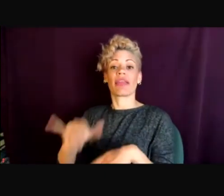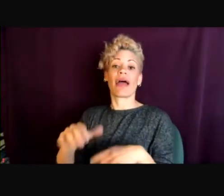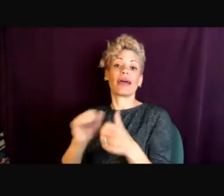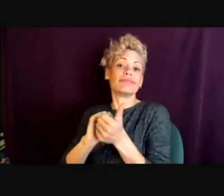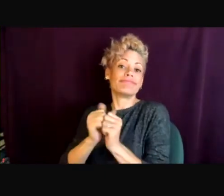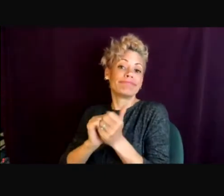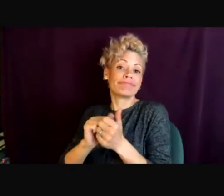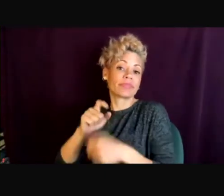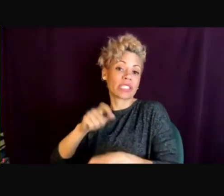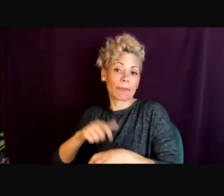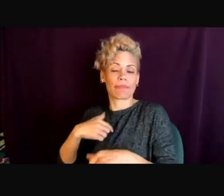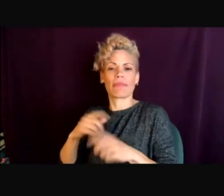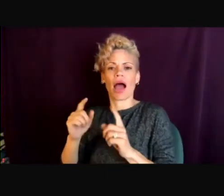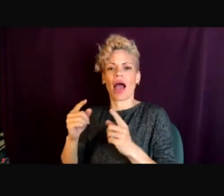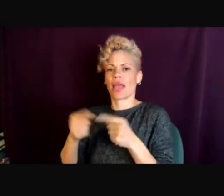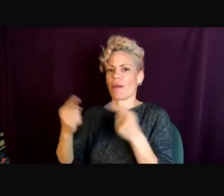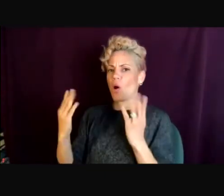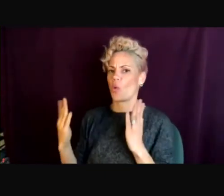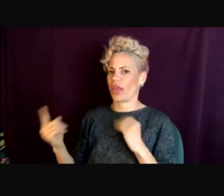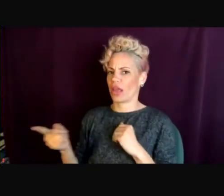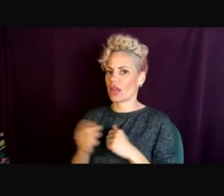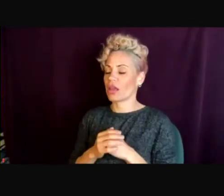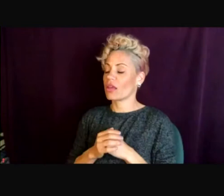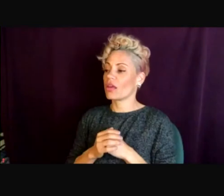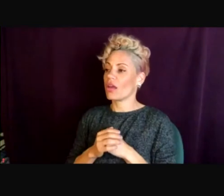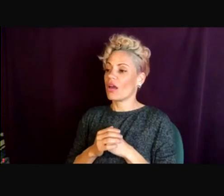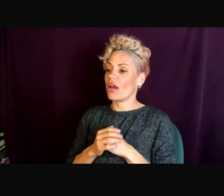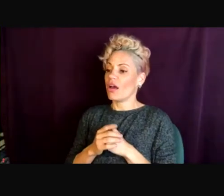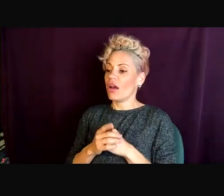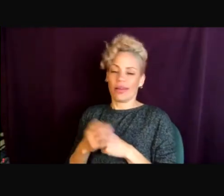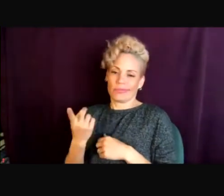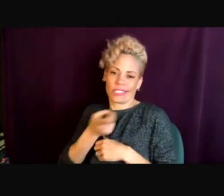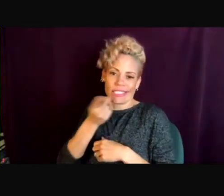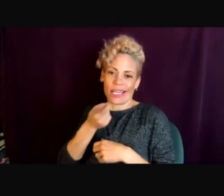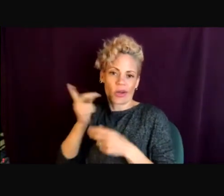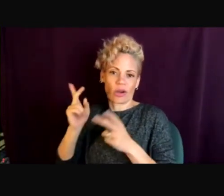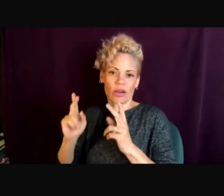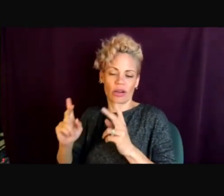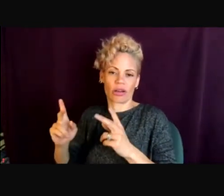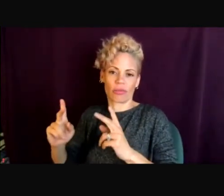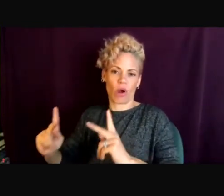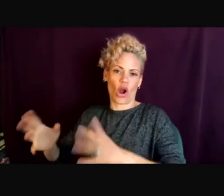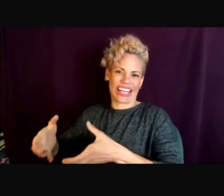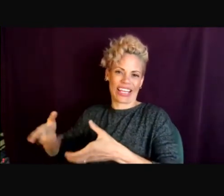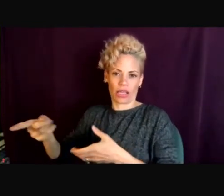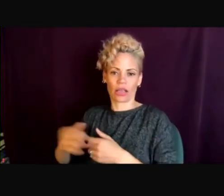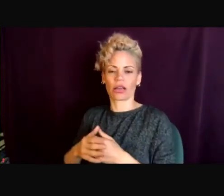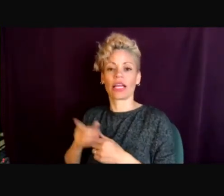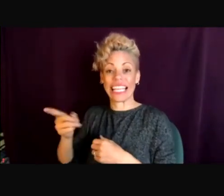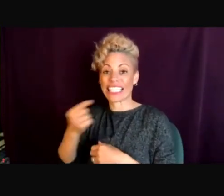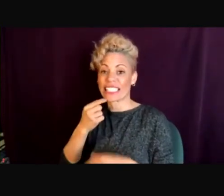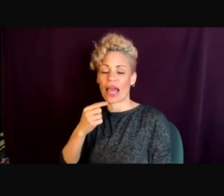basically at one dinner party, said that, "I don't know if you know it or not, but Tony is a very sick man.